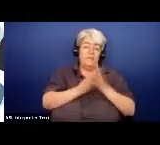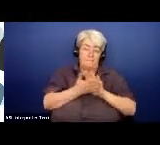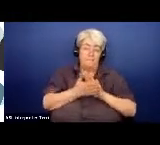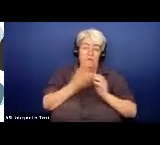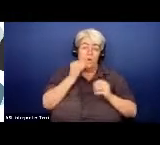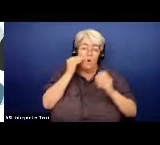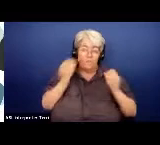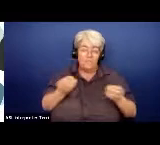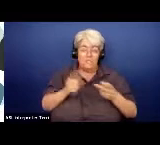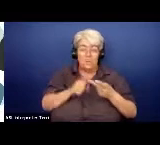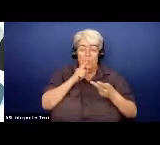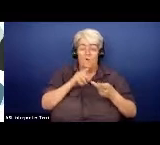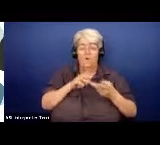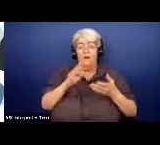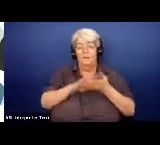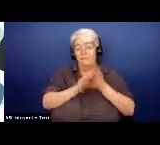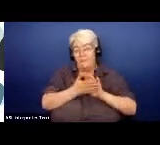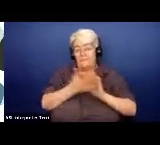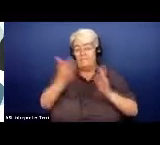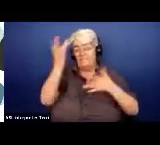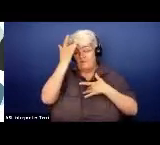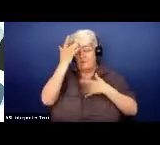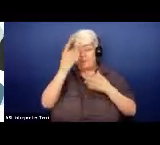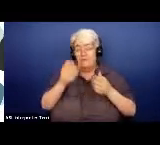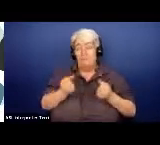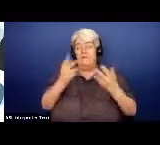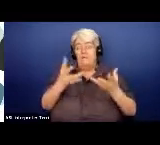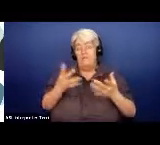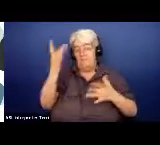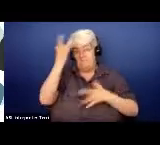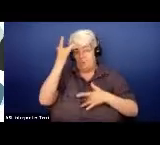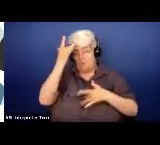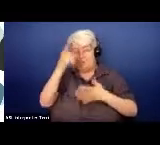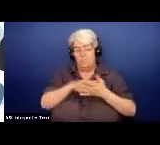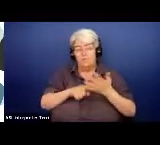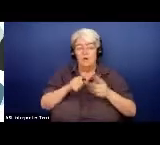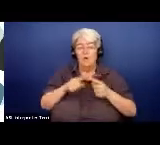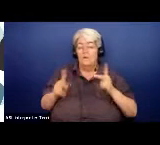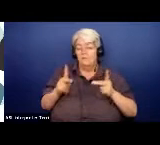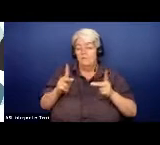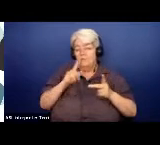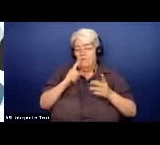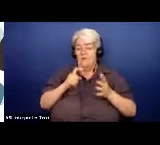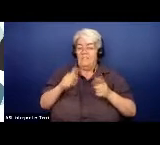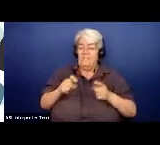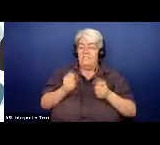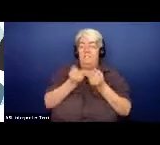to require a variety of services and tends to